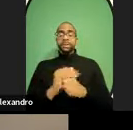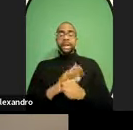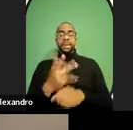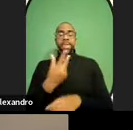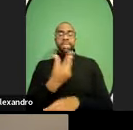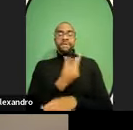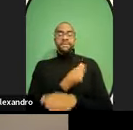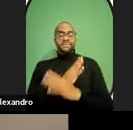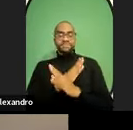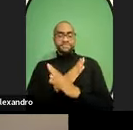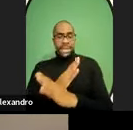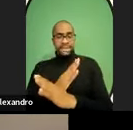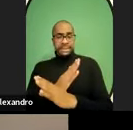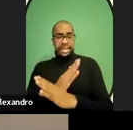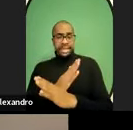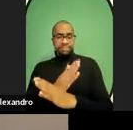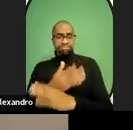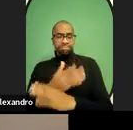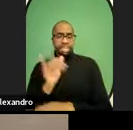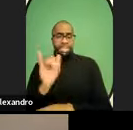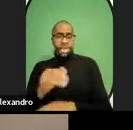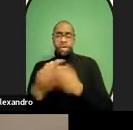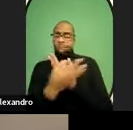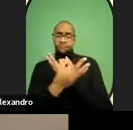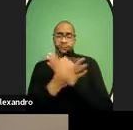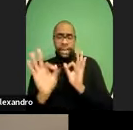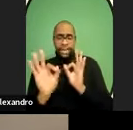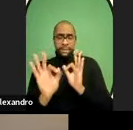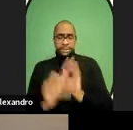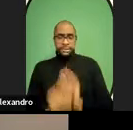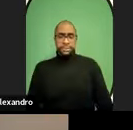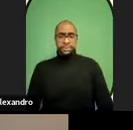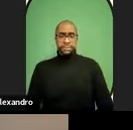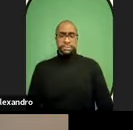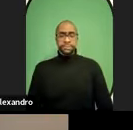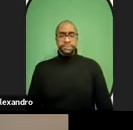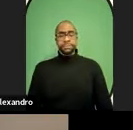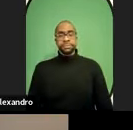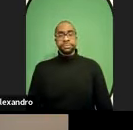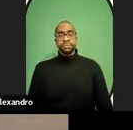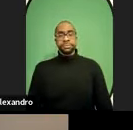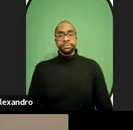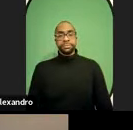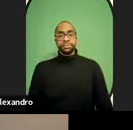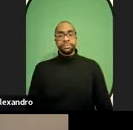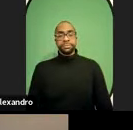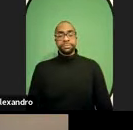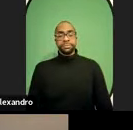you know are free of charge you know are free of charge and. and anybody can get them like you.